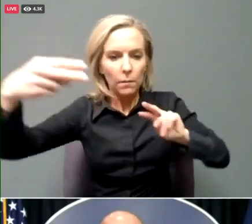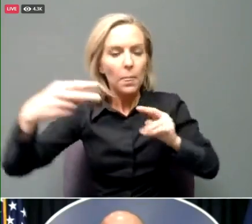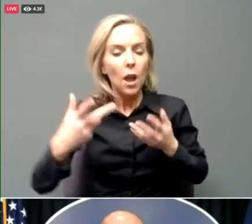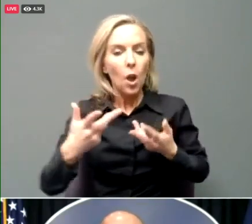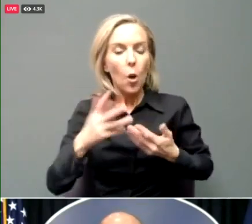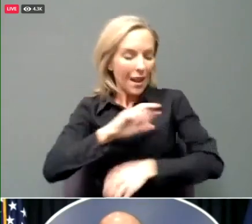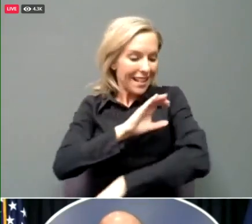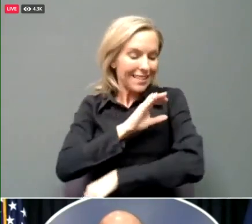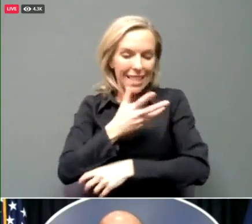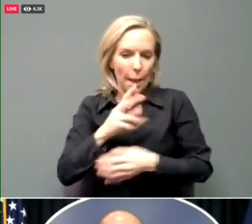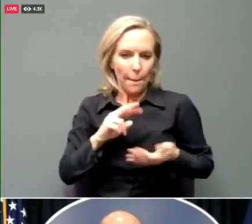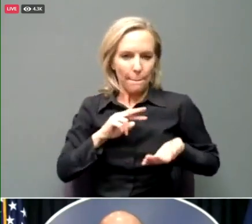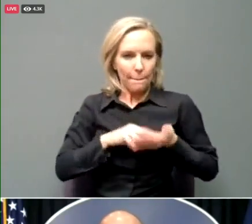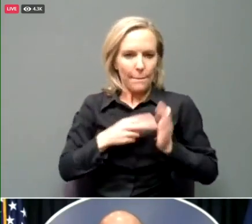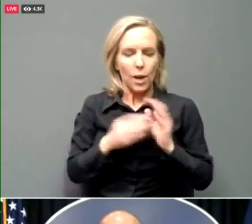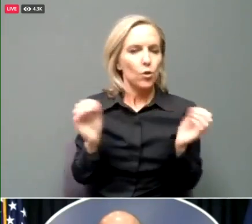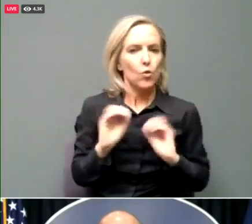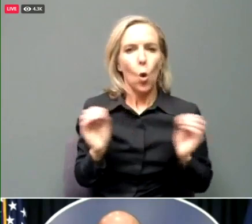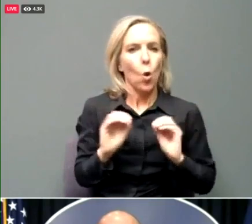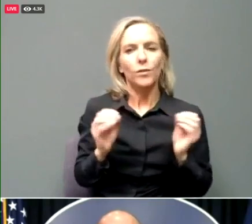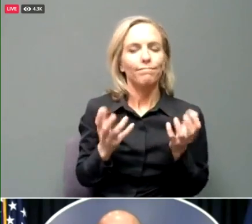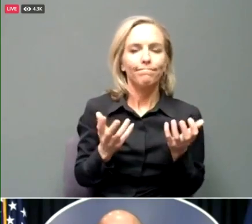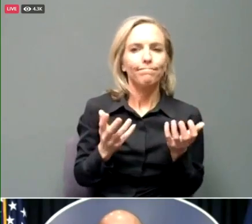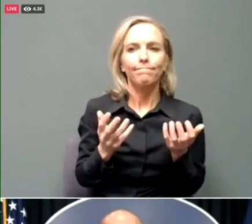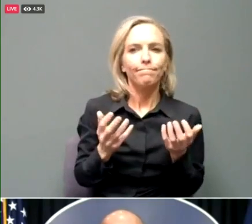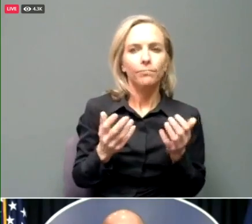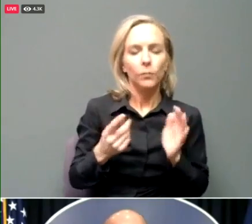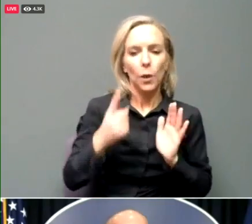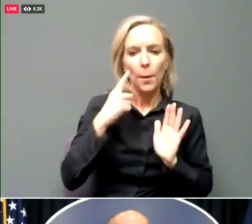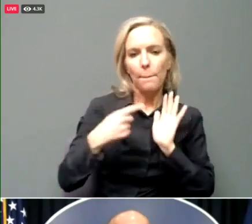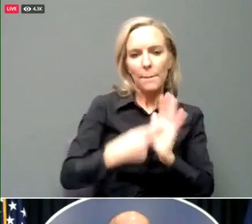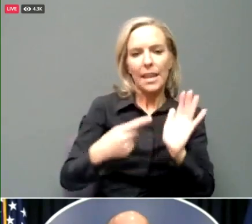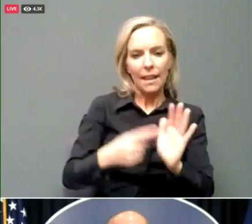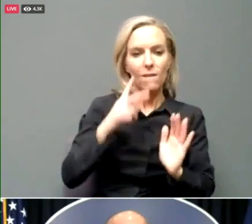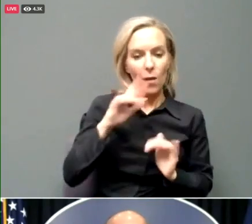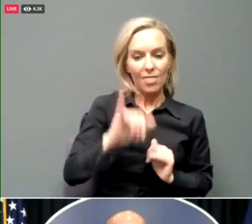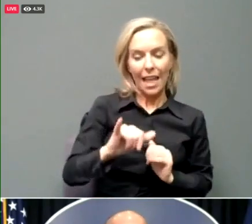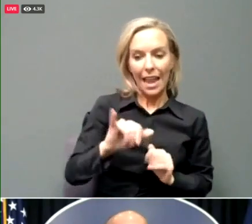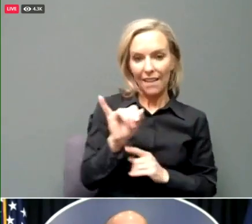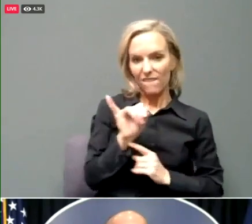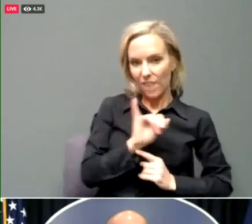implications for us for the infection, their mutations that don't make it more